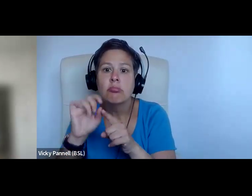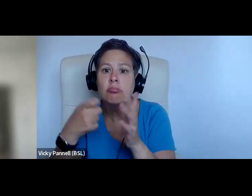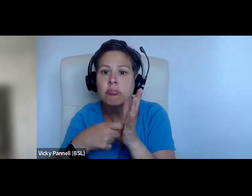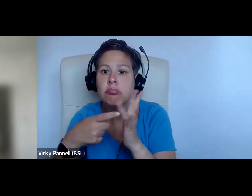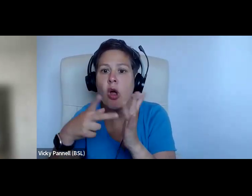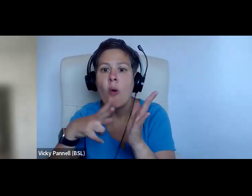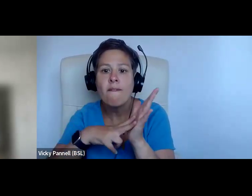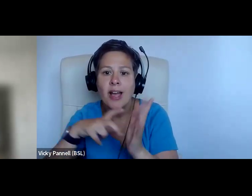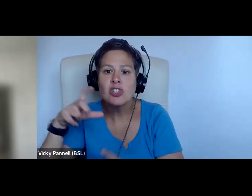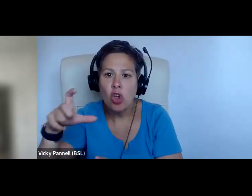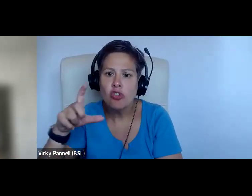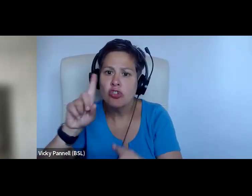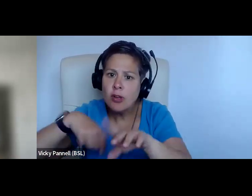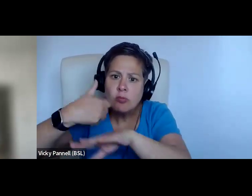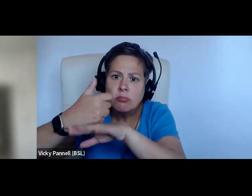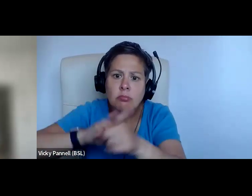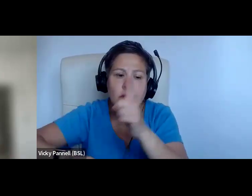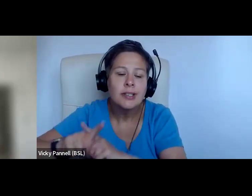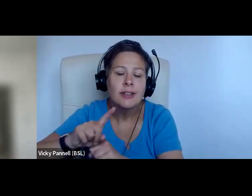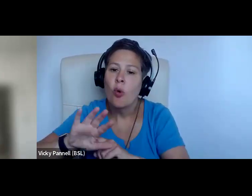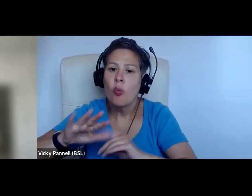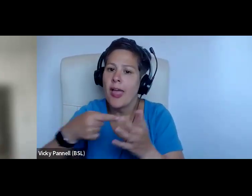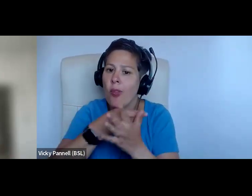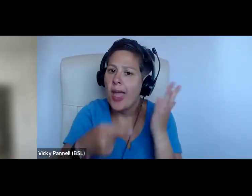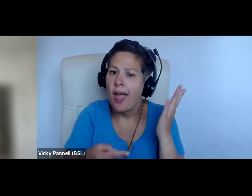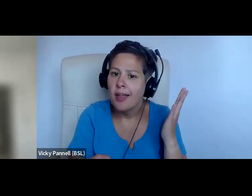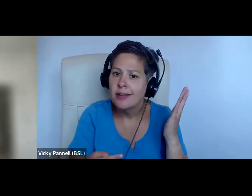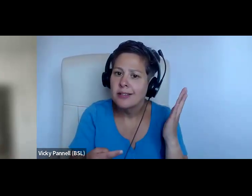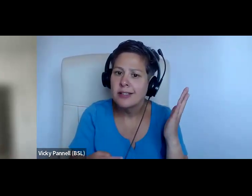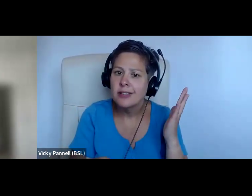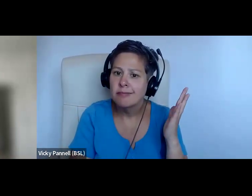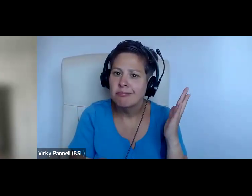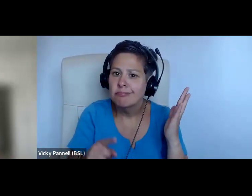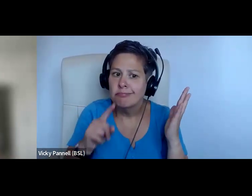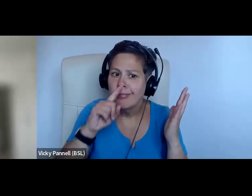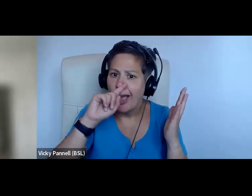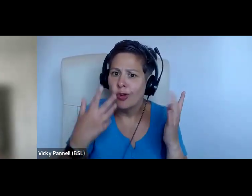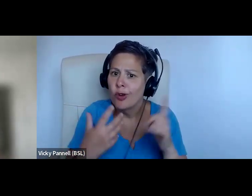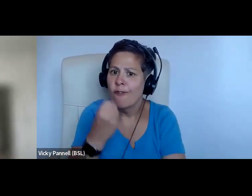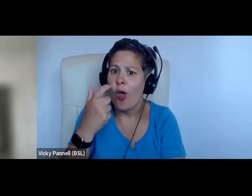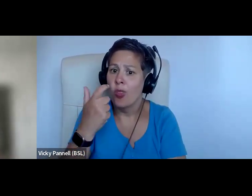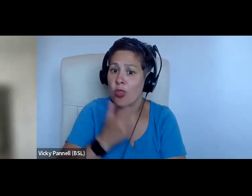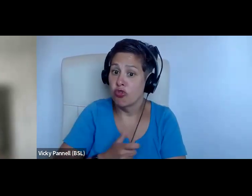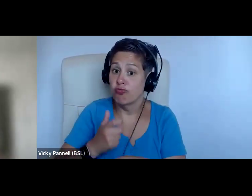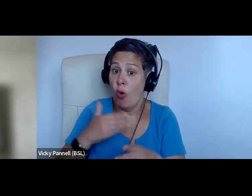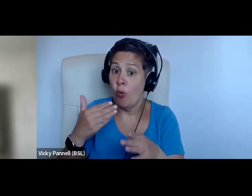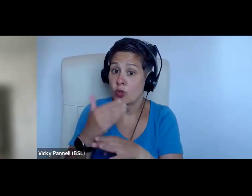coming from a place of wanting to see that difference. I'm happy to also talk to anyone about my own experiences or if